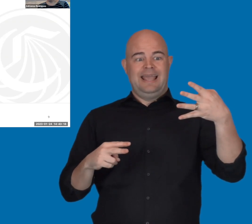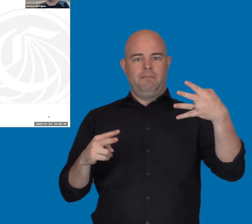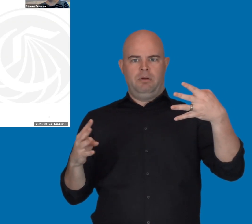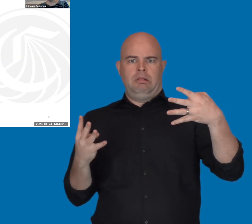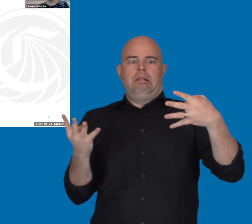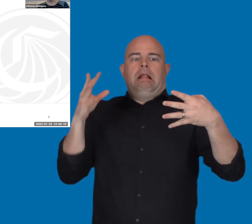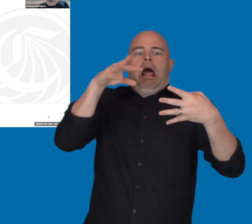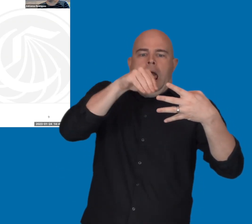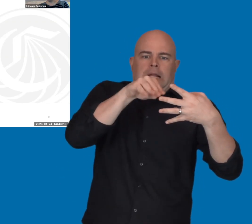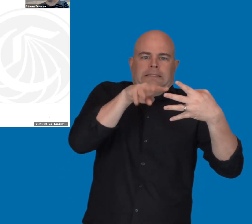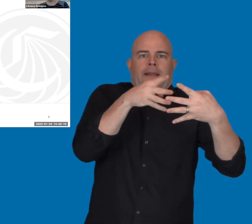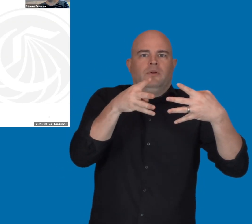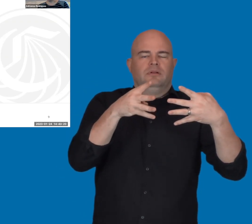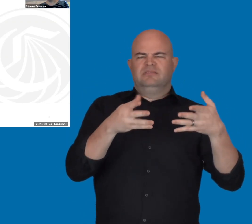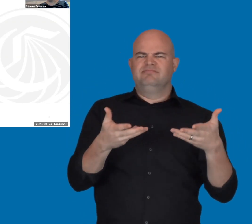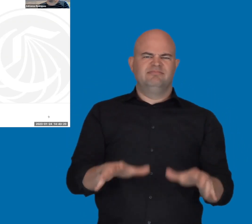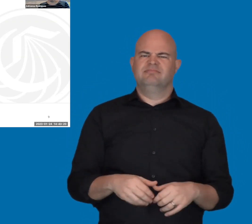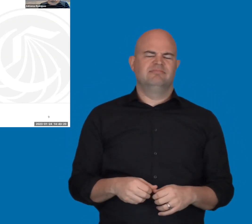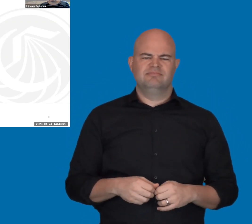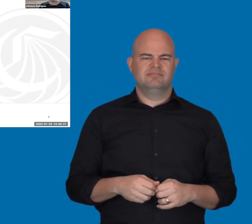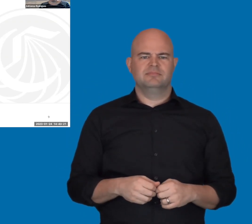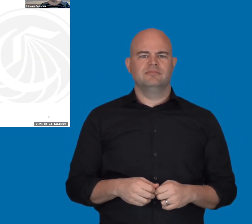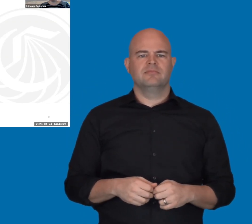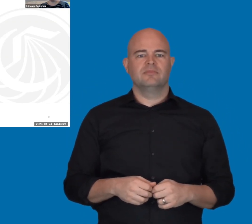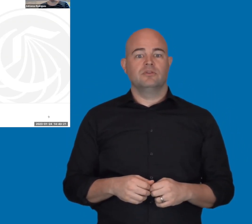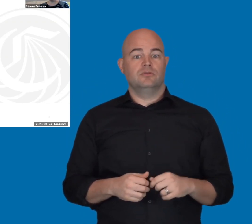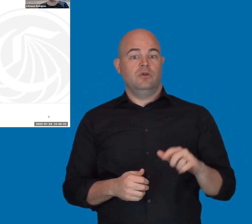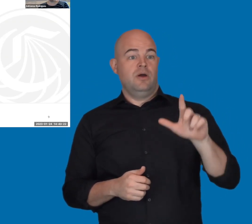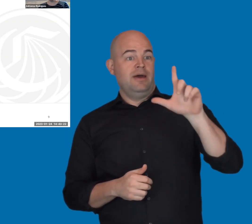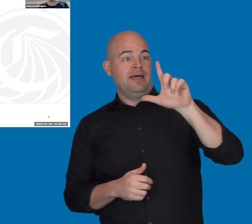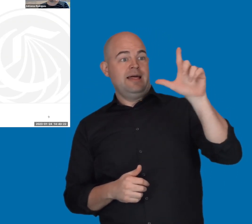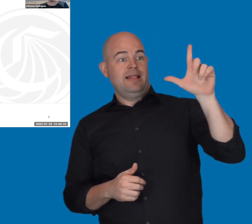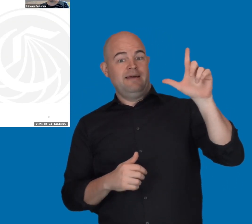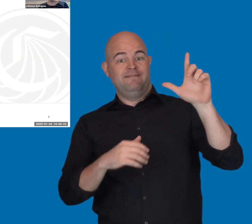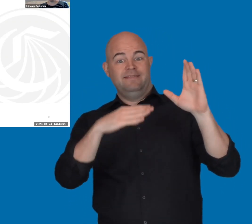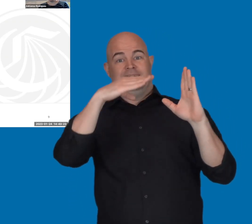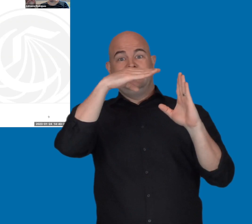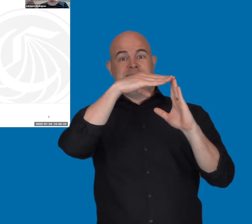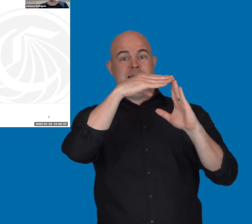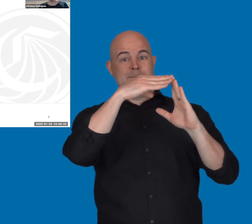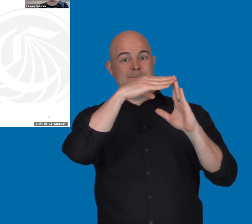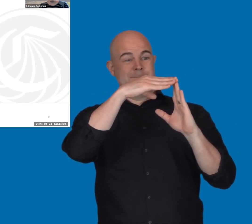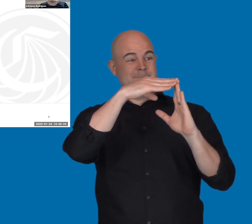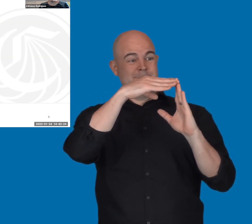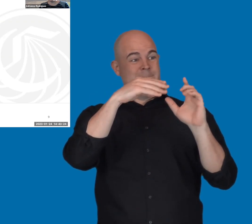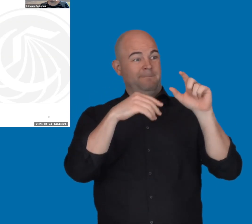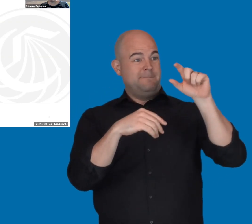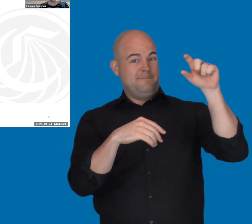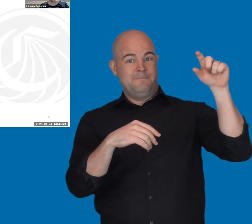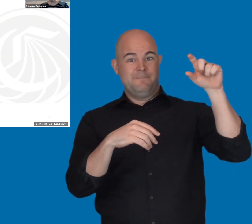Don't leave the upper left hand corner cell blank. So, if you're using a table with header rows and header columns,